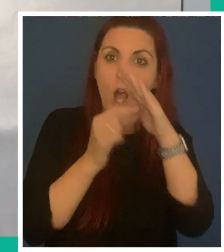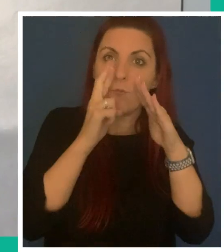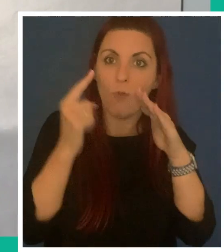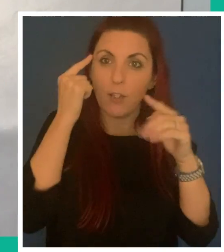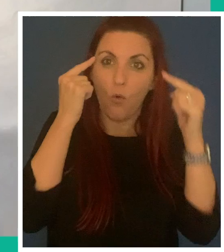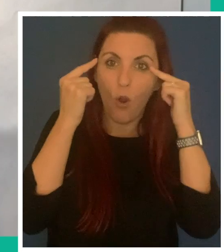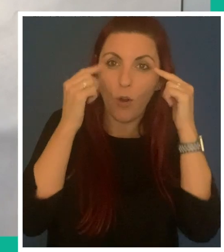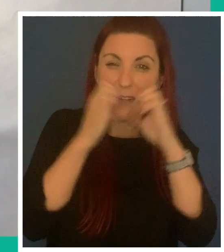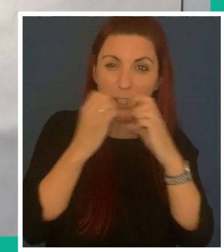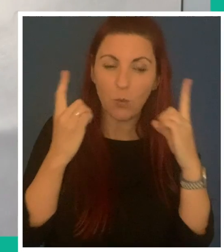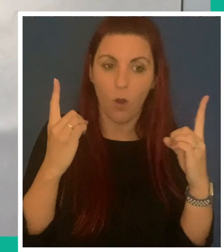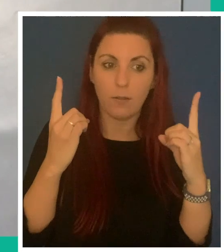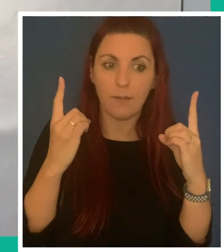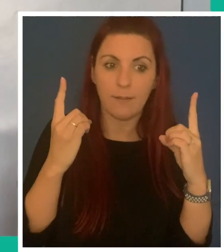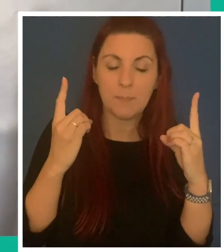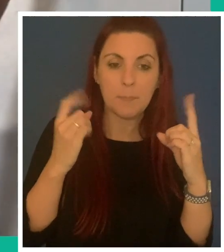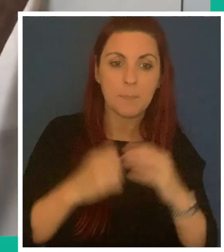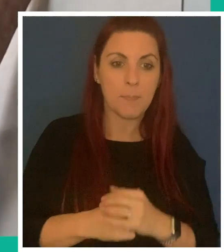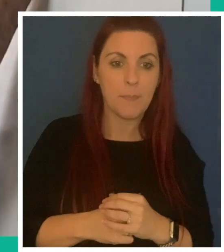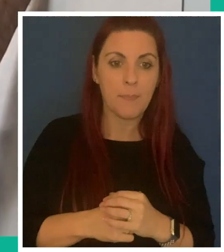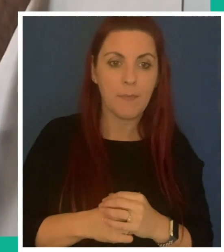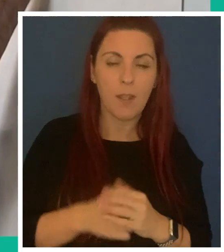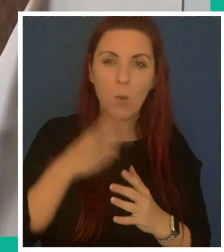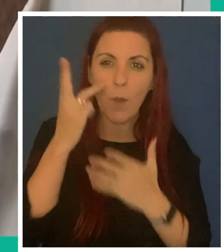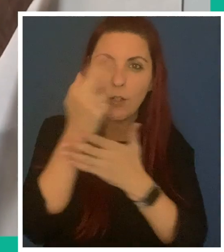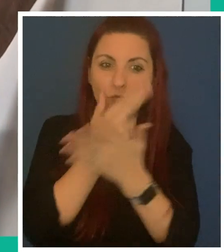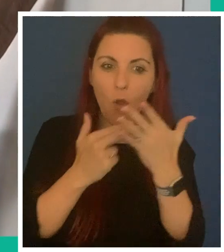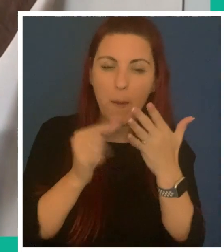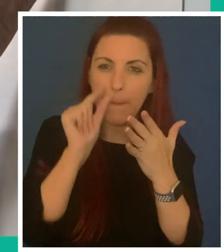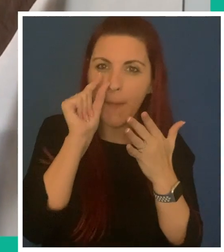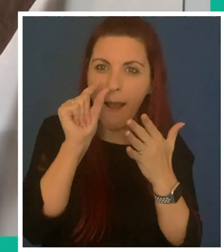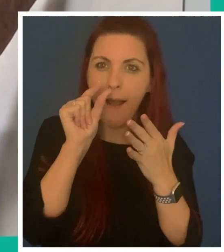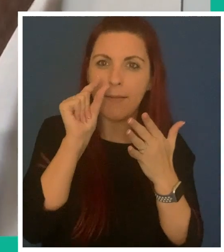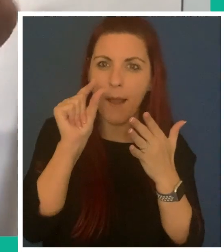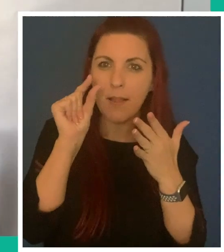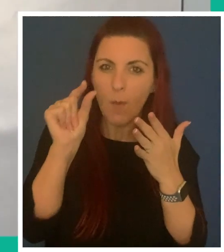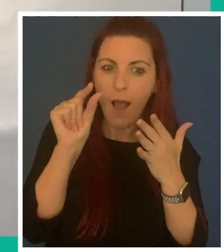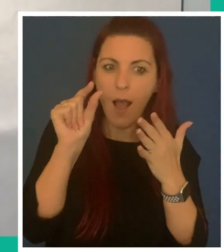those little doughnut middles, I'm going to draw a tiny, teeny tiny circle like that